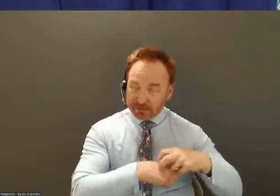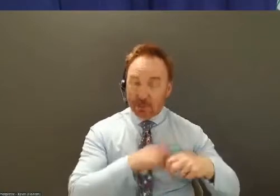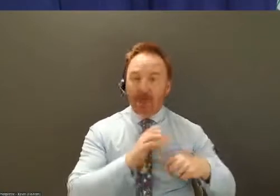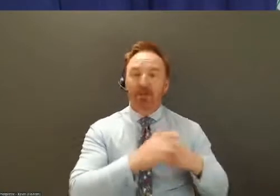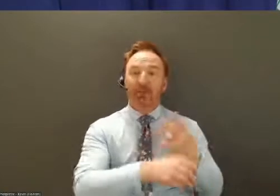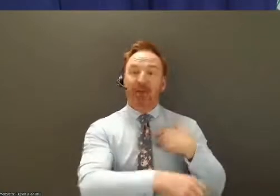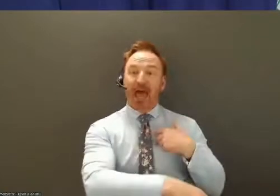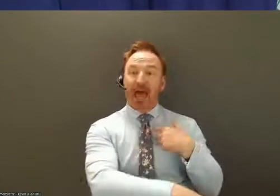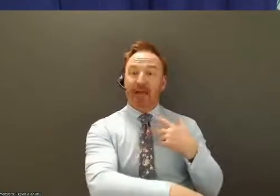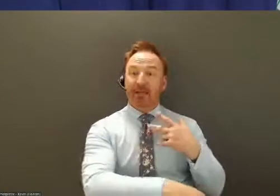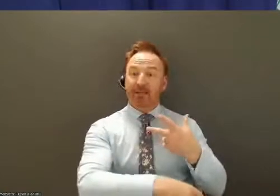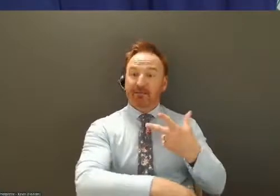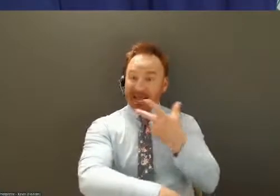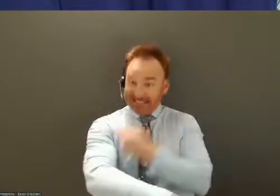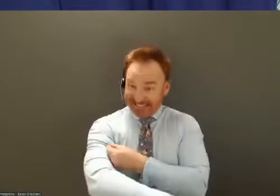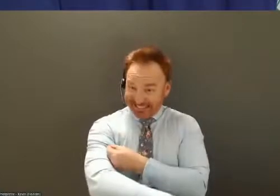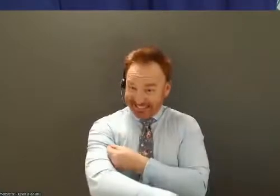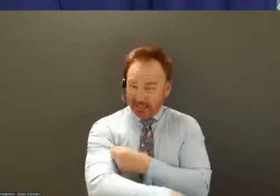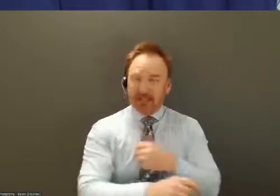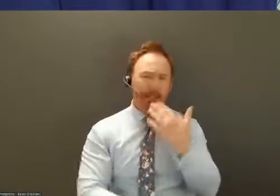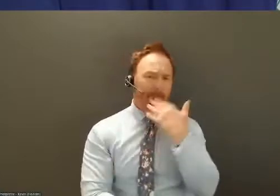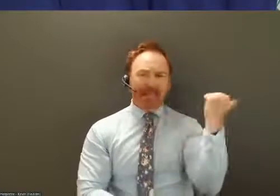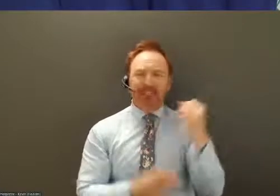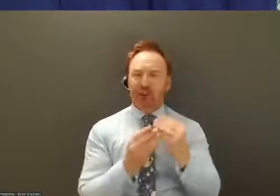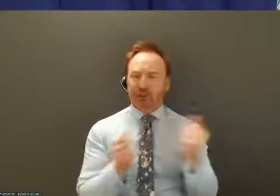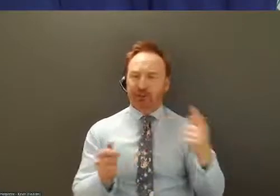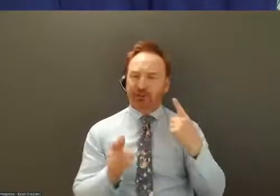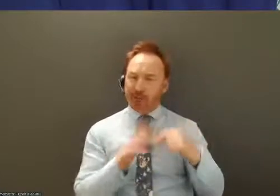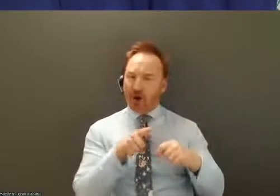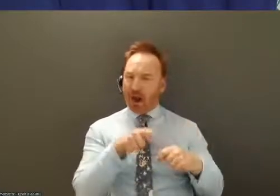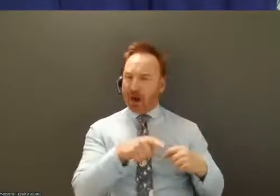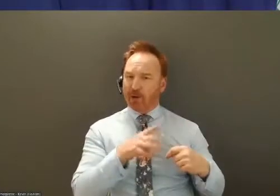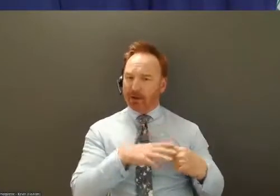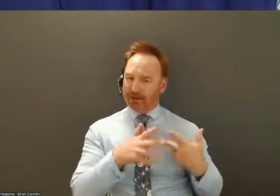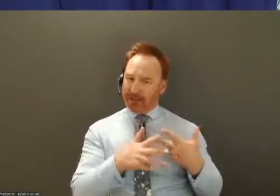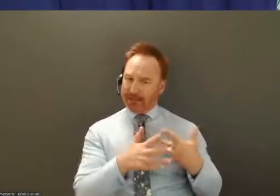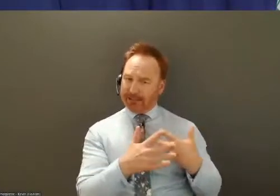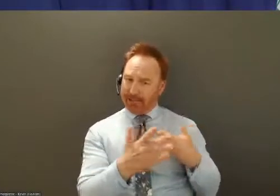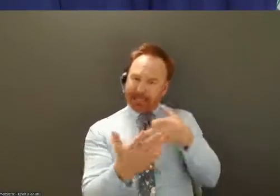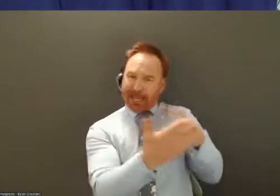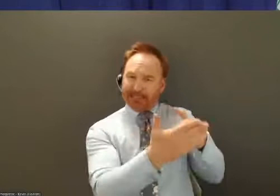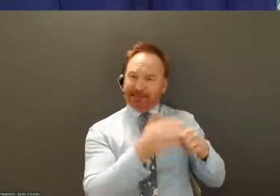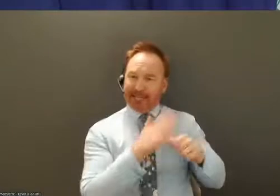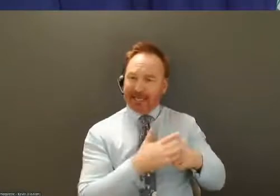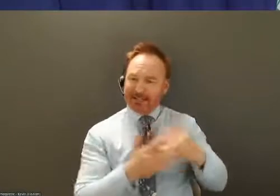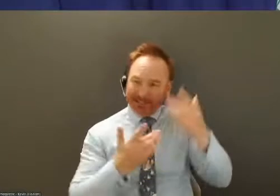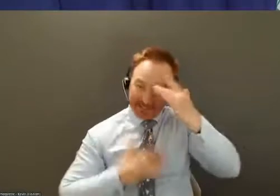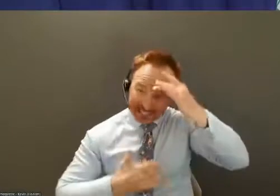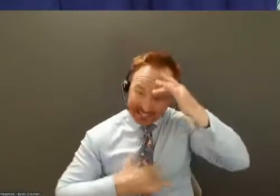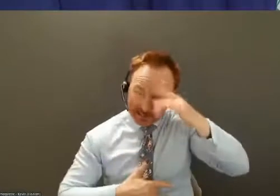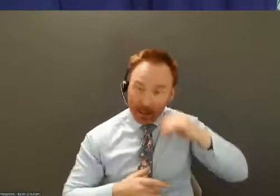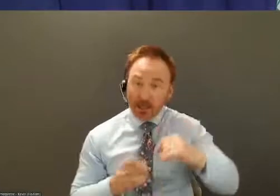hospital and all communities have been testing more and drivers have been working extra